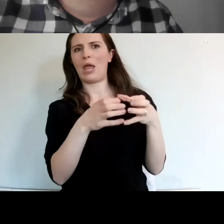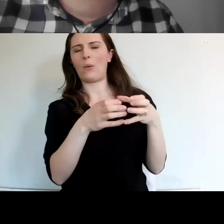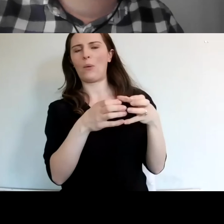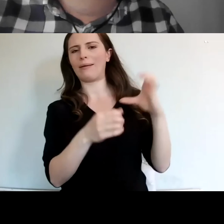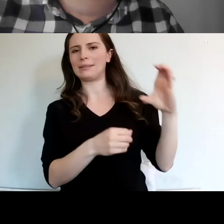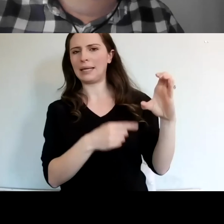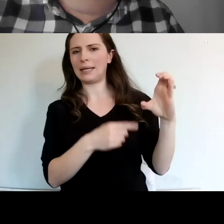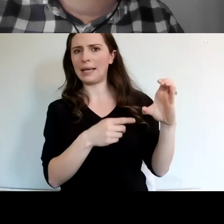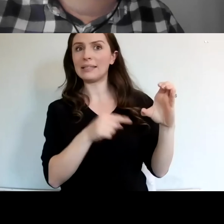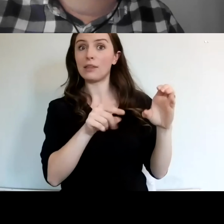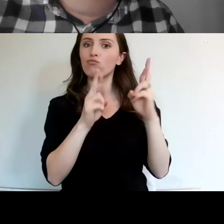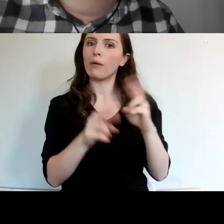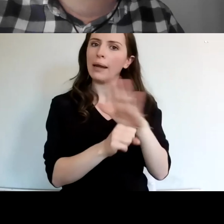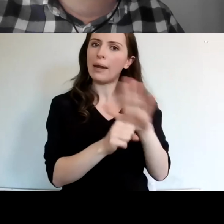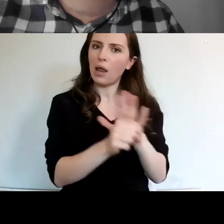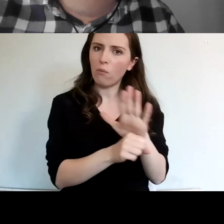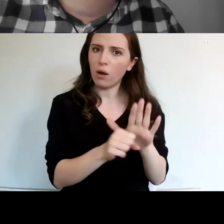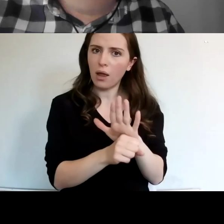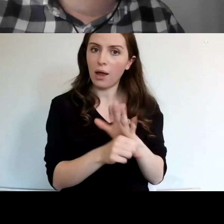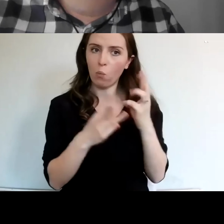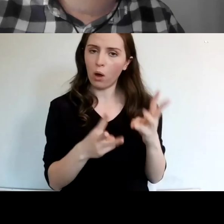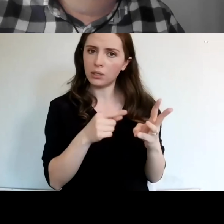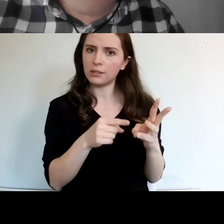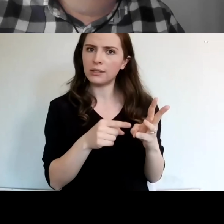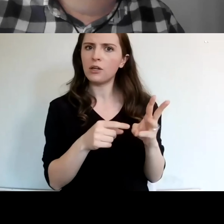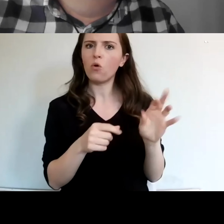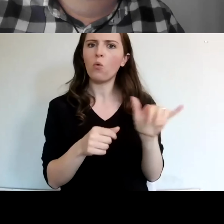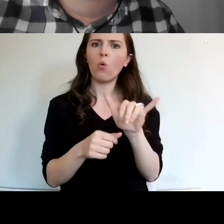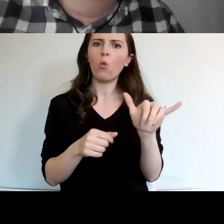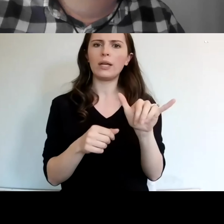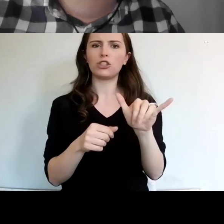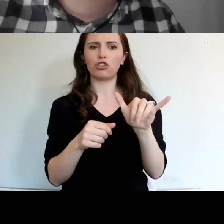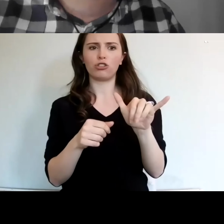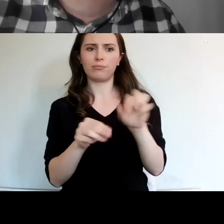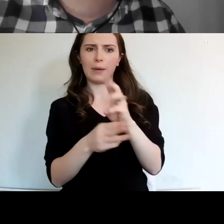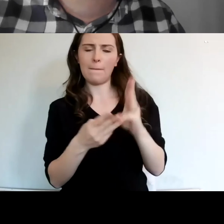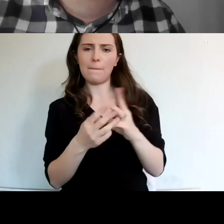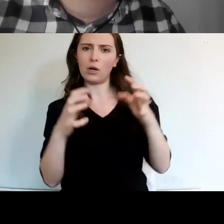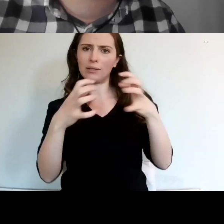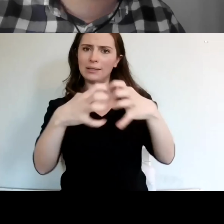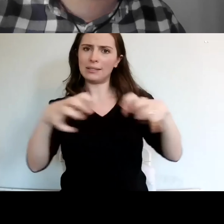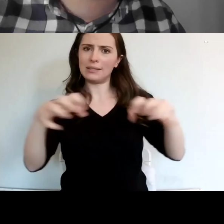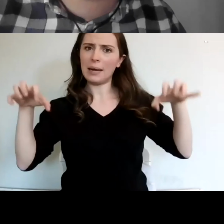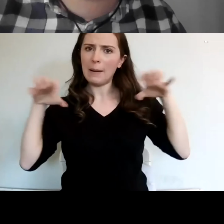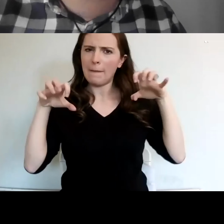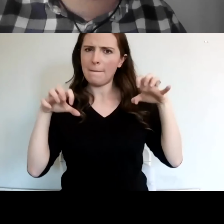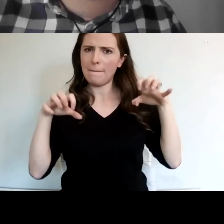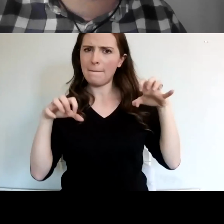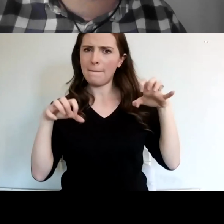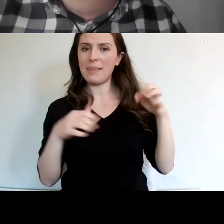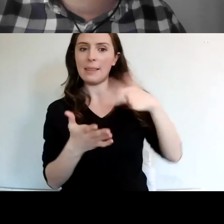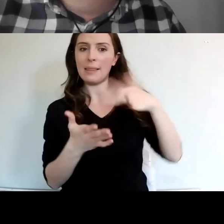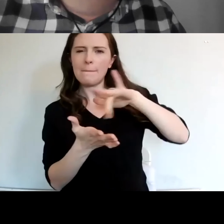Is it at... What end of the stadium is it at? Is it up high? Is it in the middle? These are just examples.